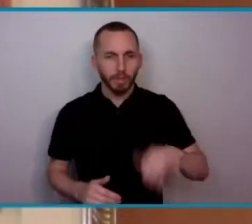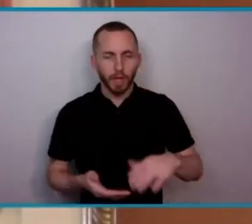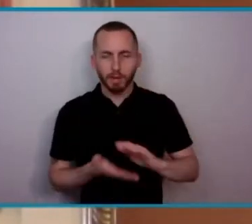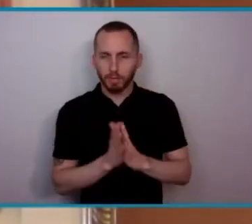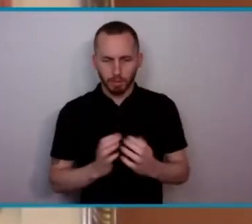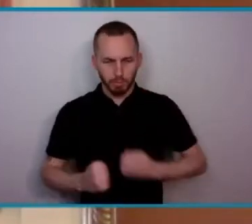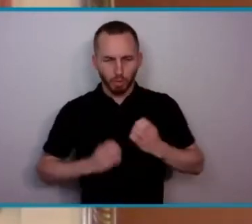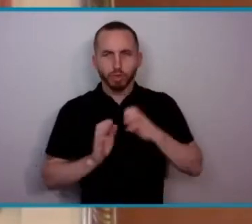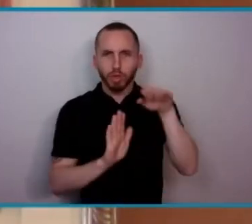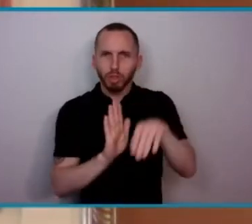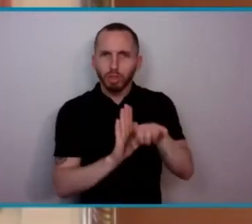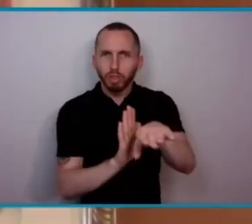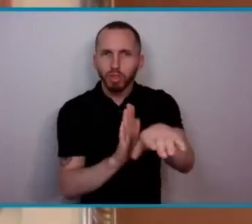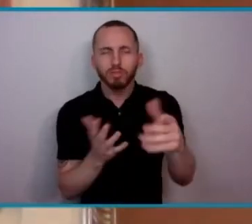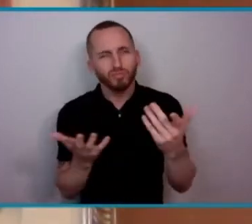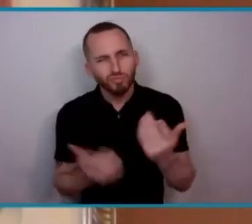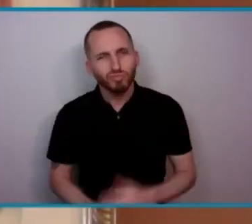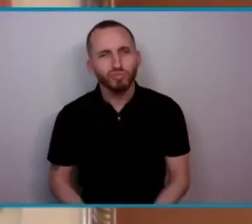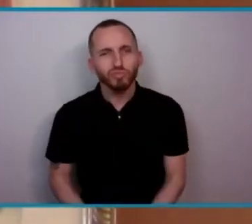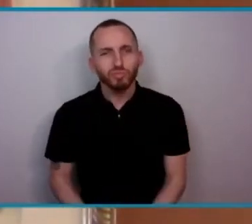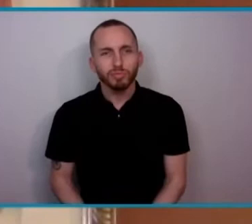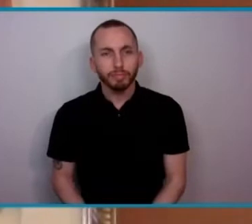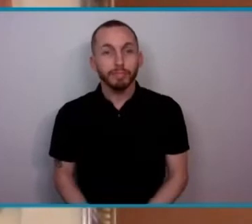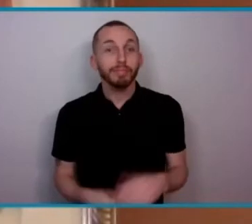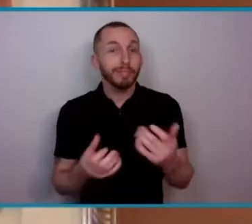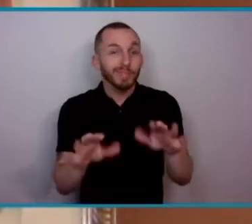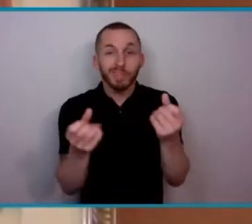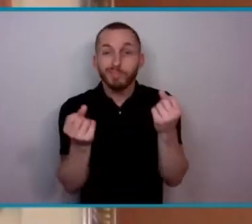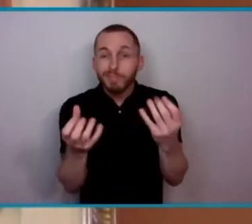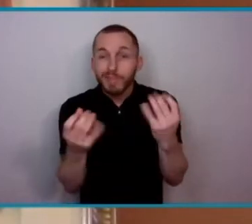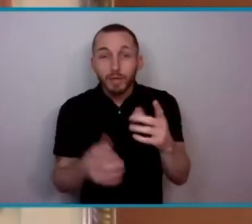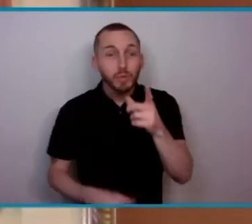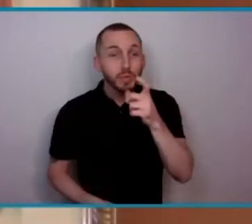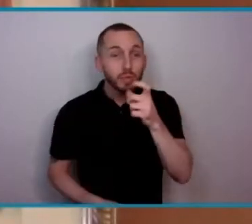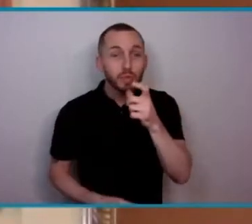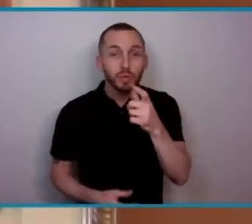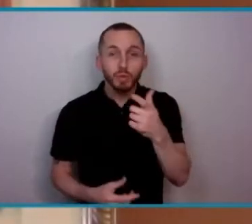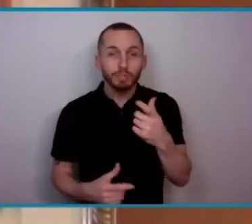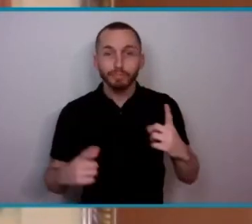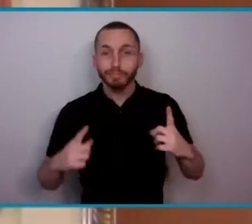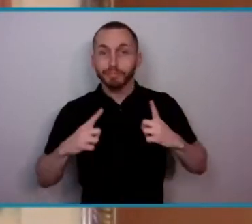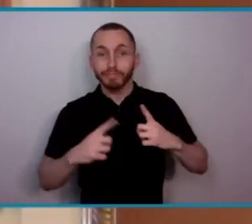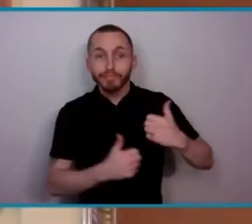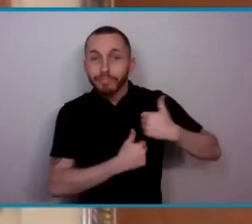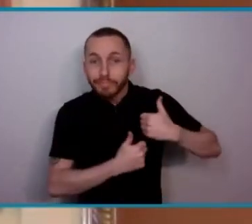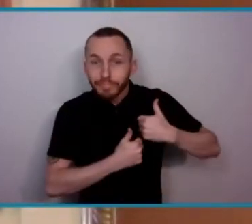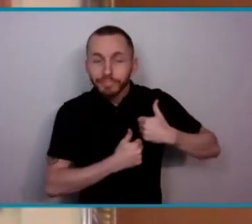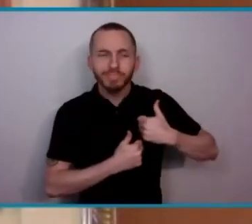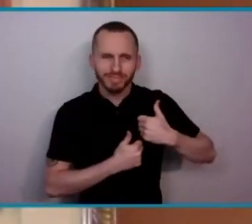many people, many of our veterans experience, and then what's the biology of change?